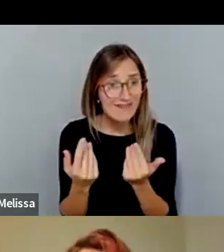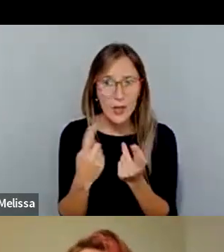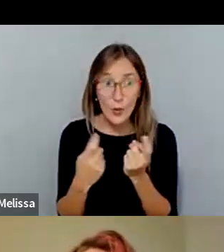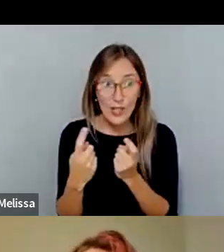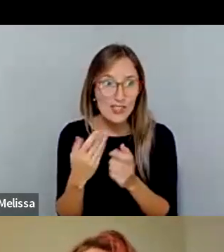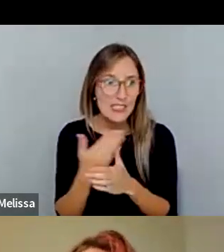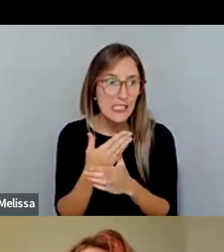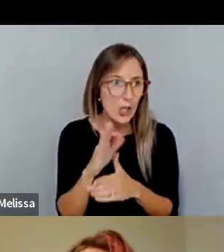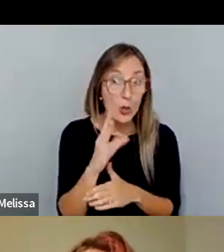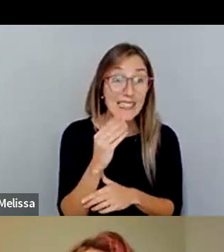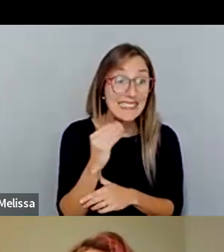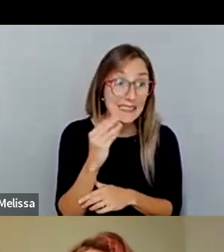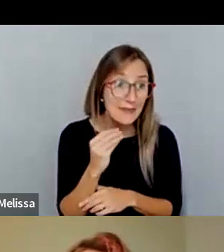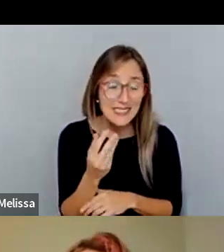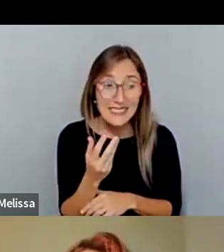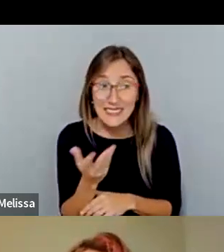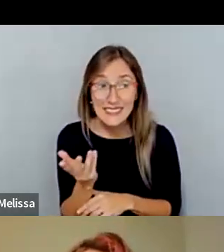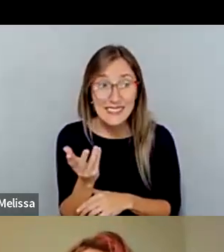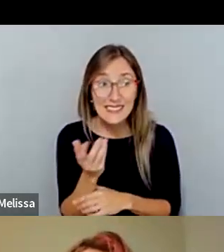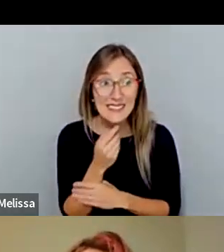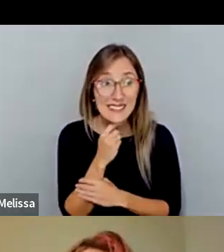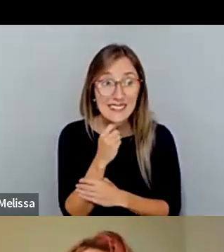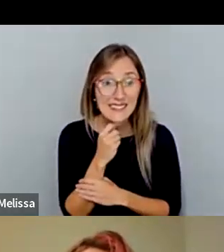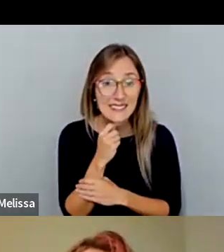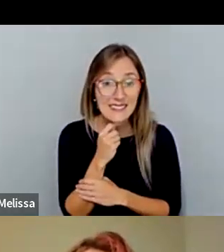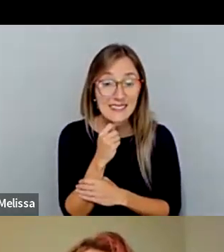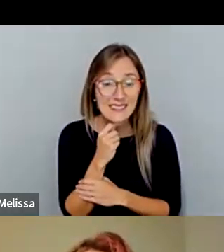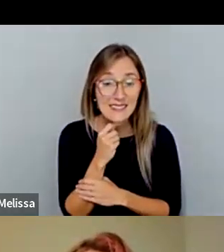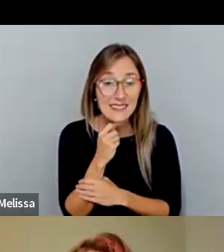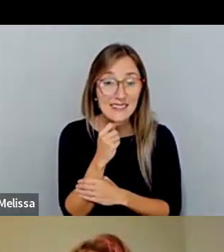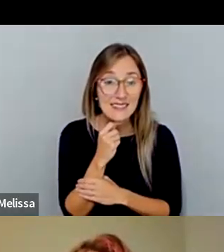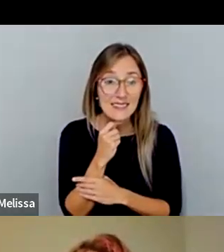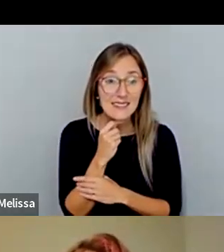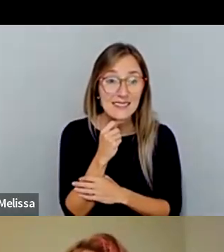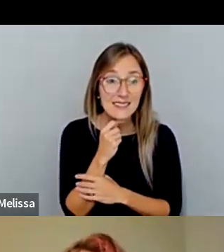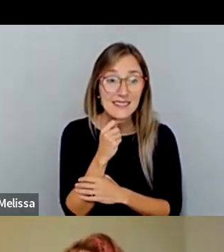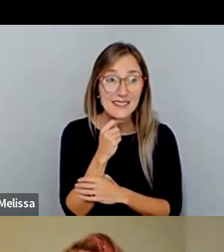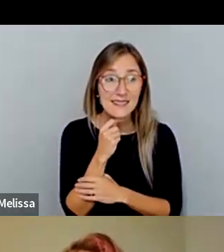I'm going to pull it out and have it sent to you. We have just a few minutes left. What anybody else like to ask questions or share